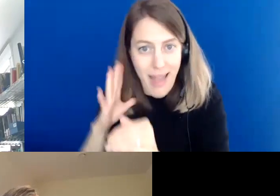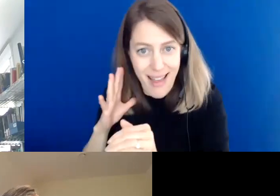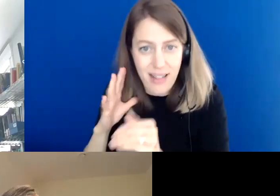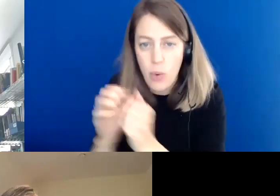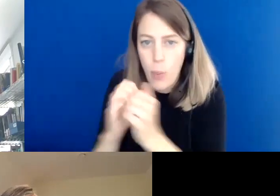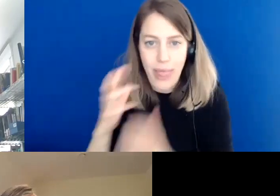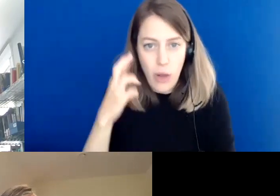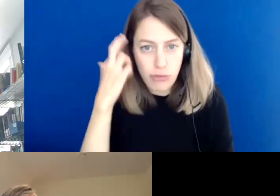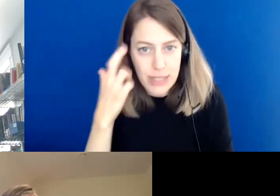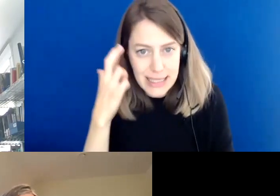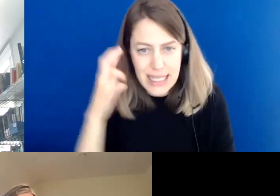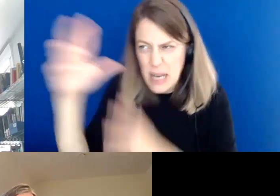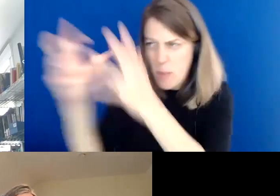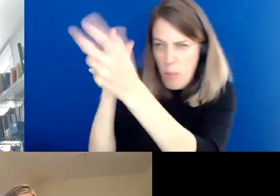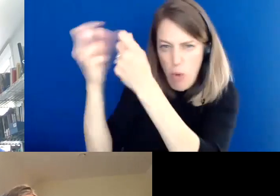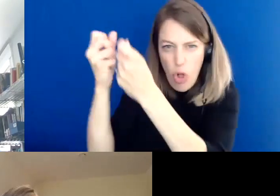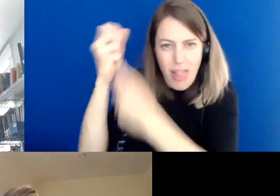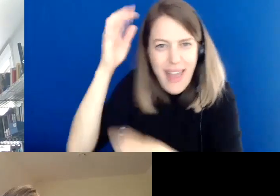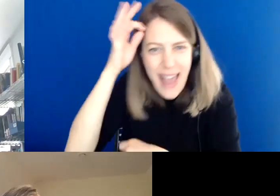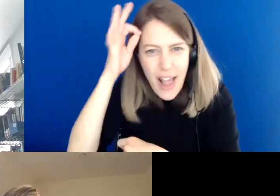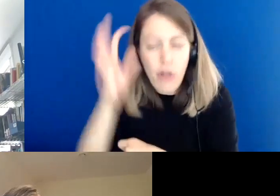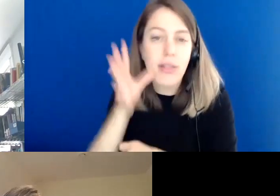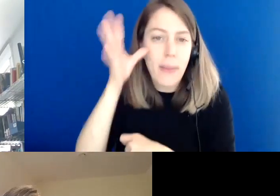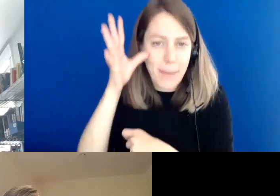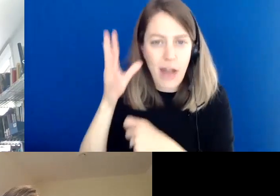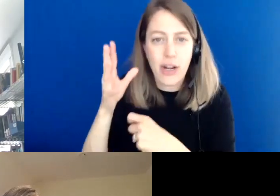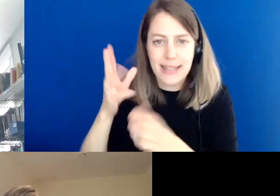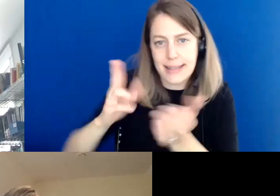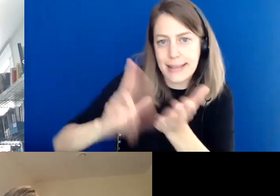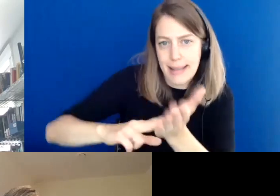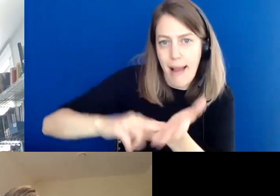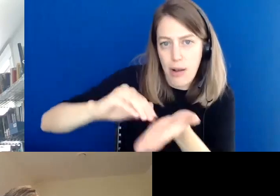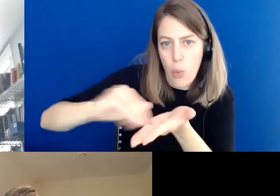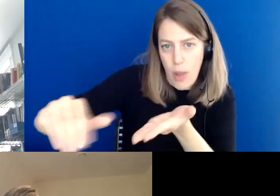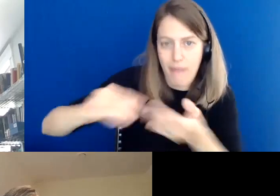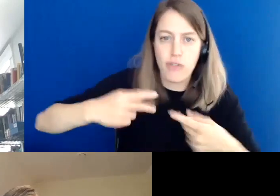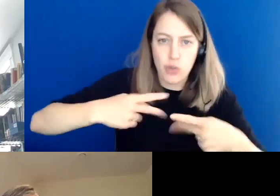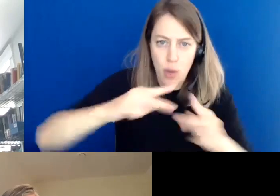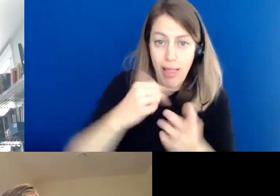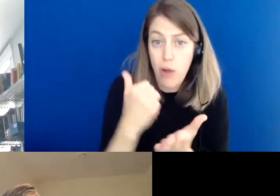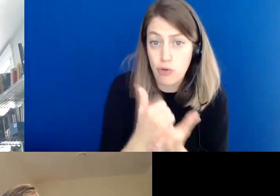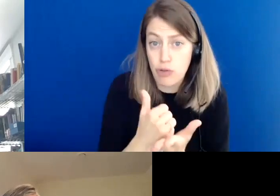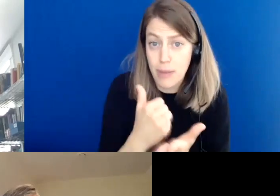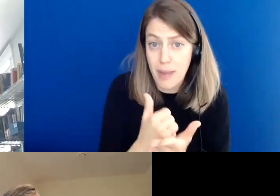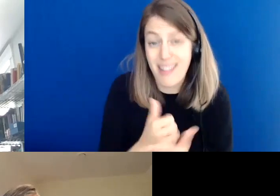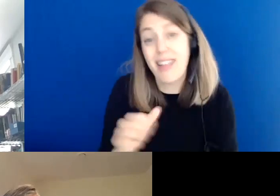the student's parents had signed a waiver that allowed this treatment. The other student being restrained was